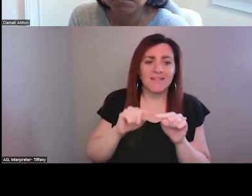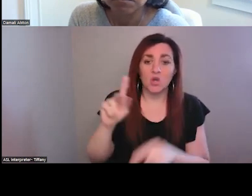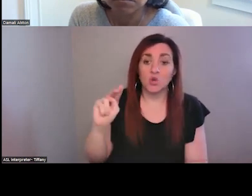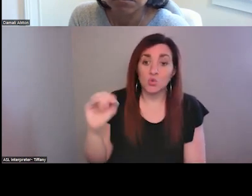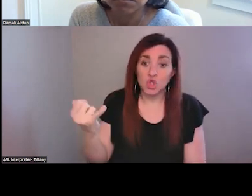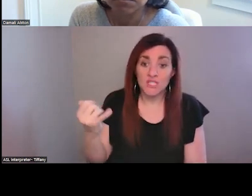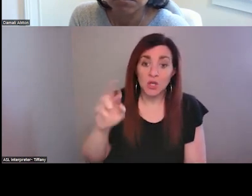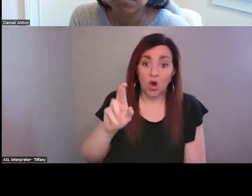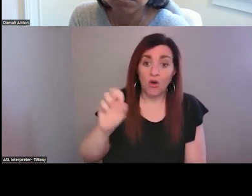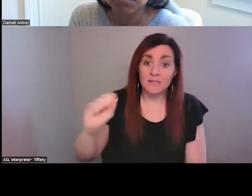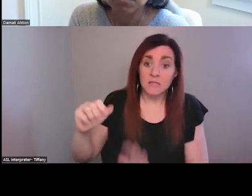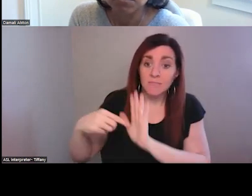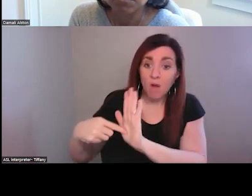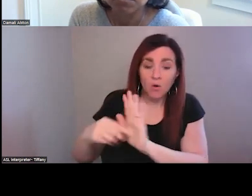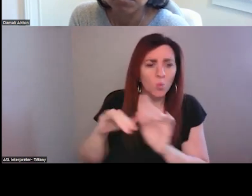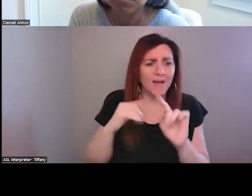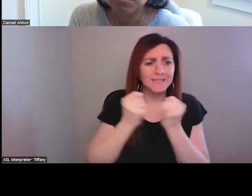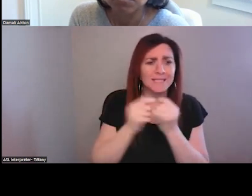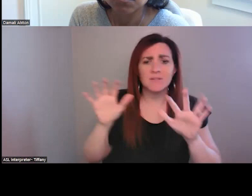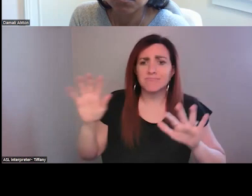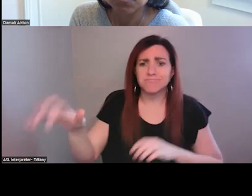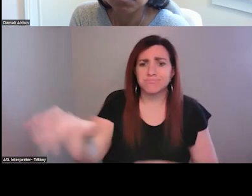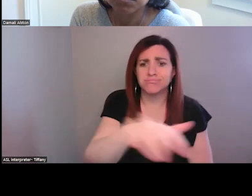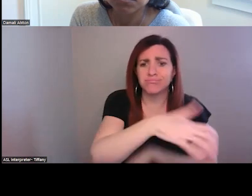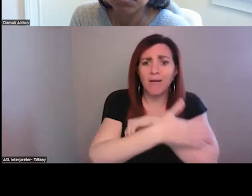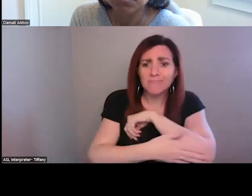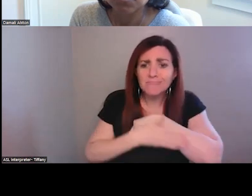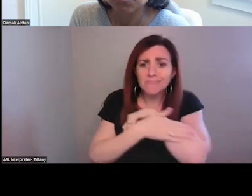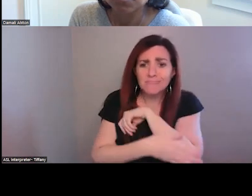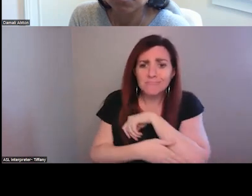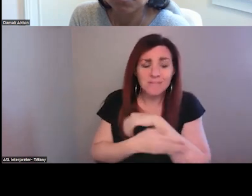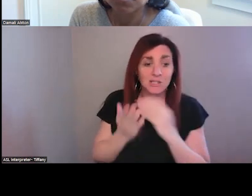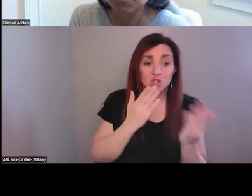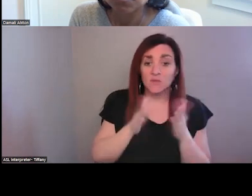COUNTIES. IT SERVES CHILDREN AND FAMILIES USING PEERS ON THE